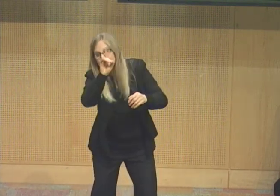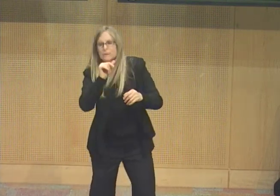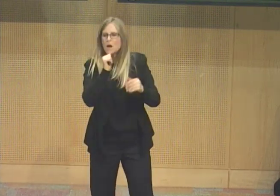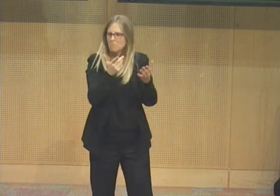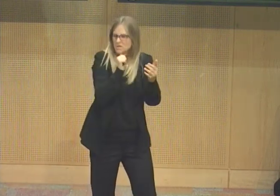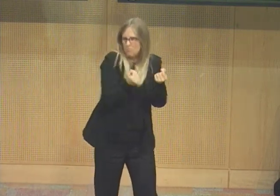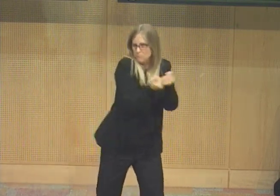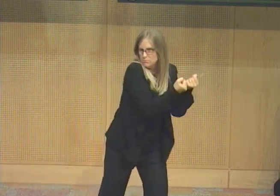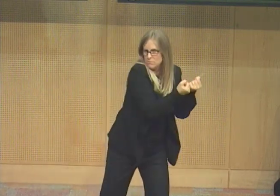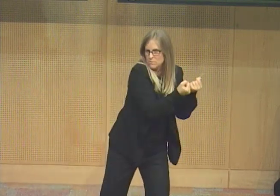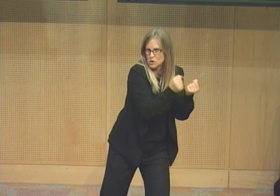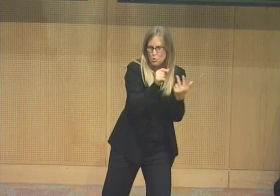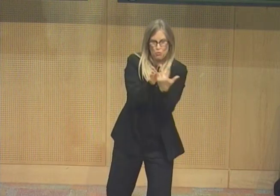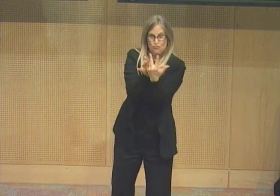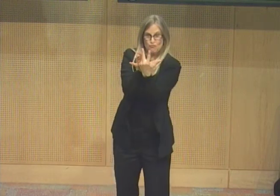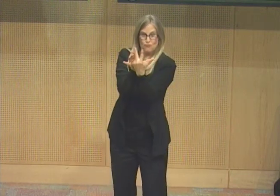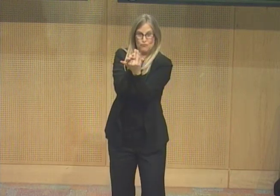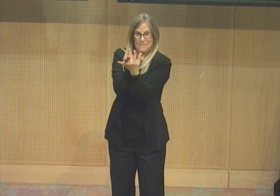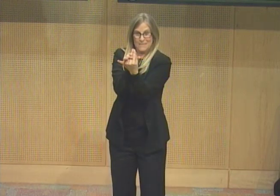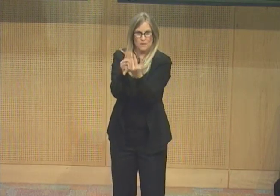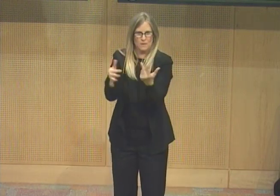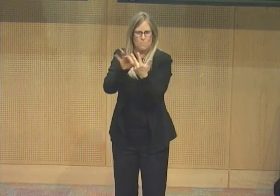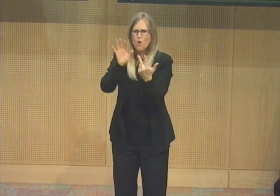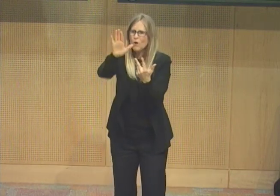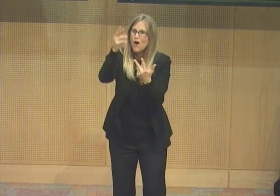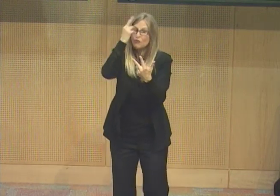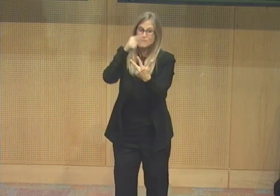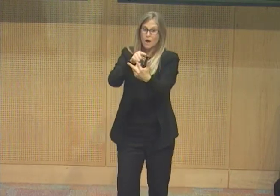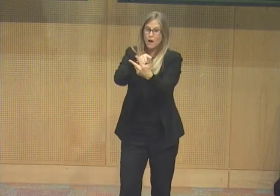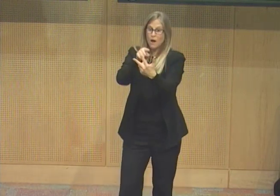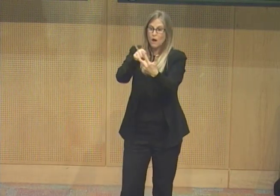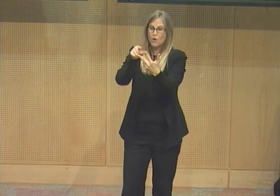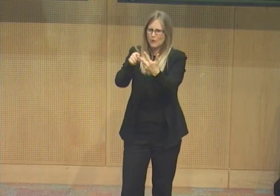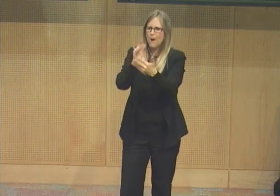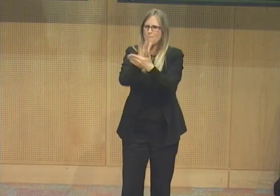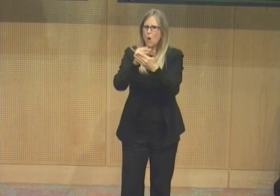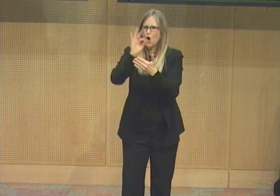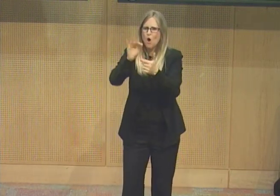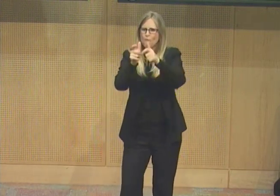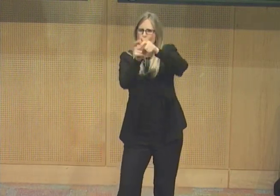I may have ended up with some information that would be invalid if I chose